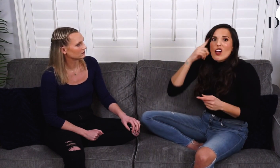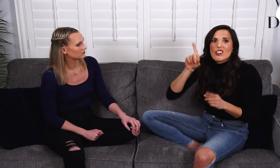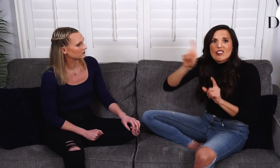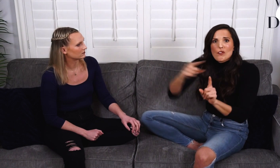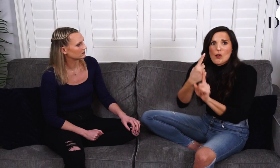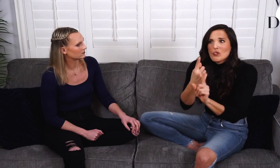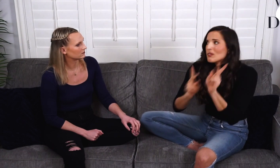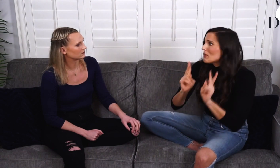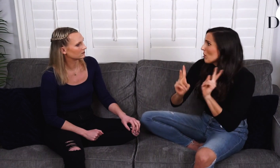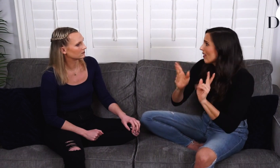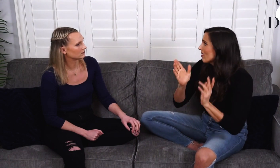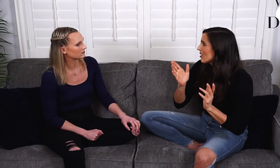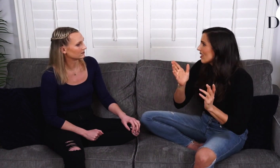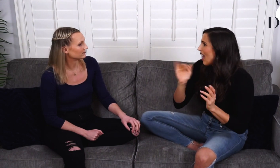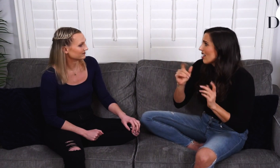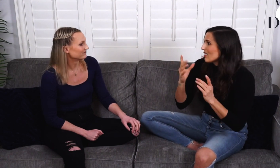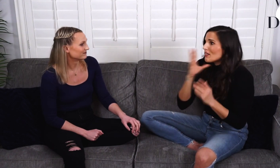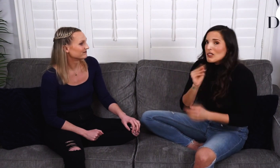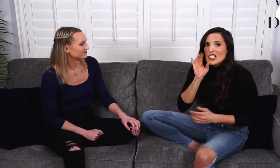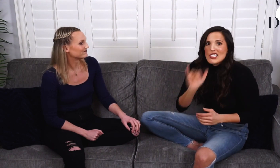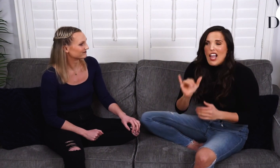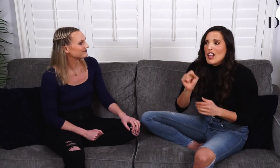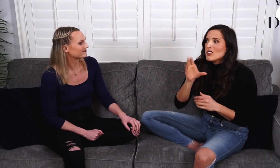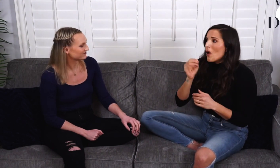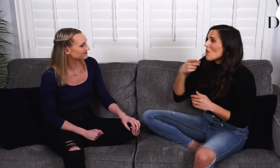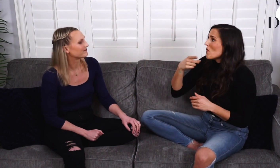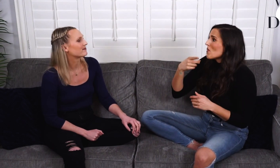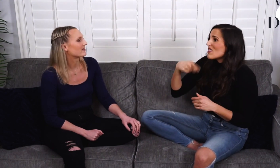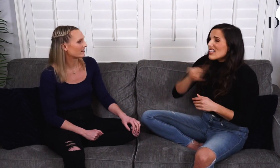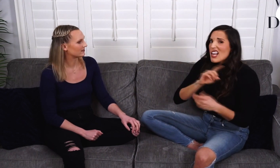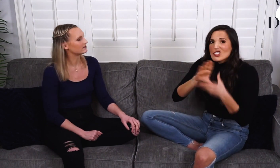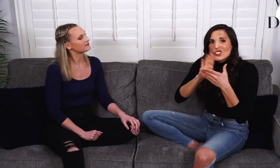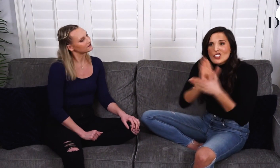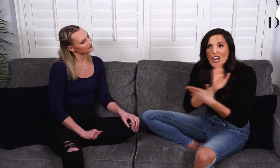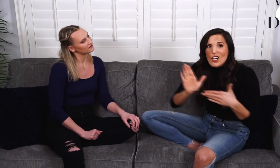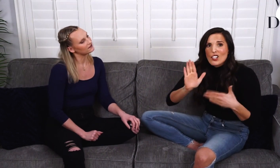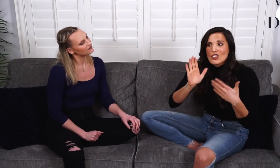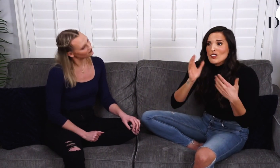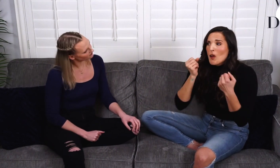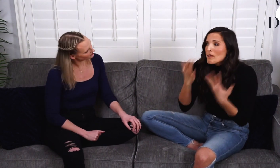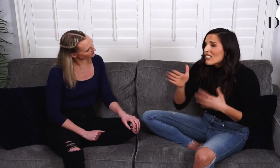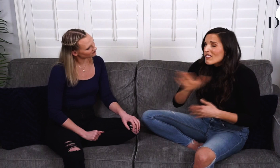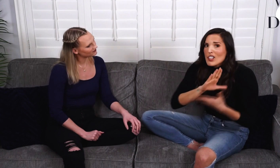they were the only people that experienced what we've experienced and for them to share